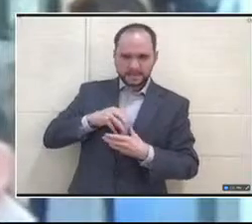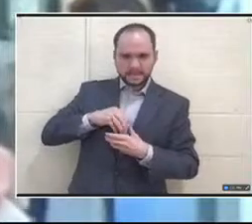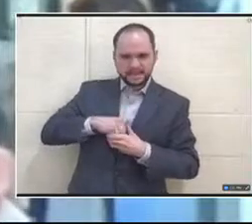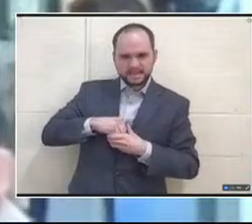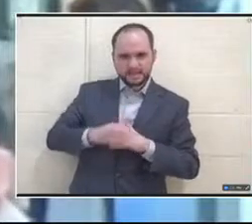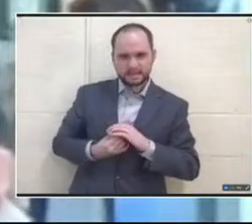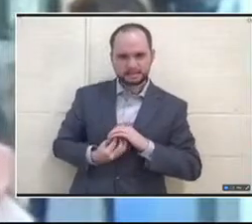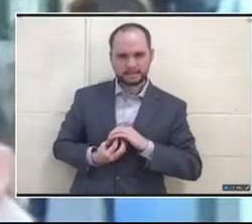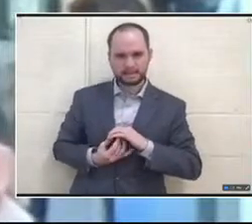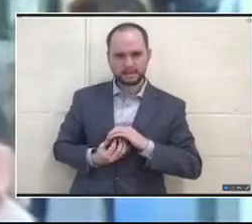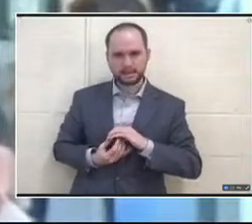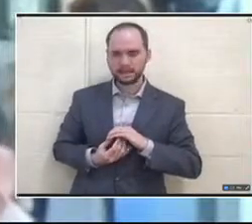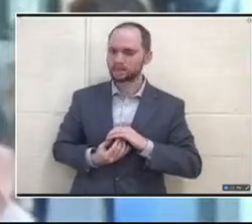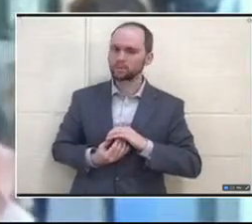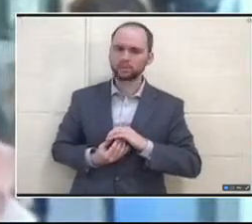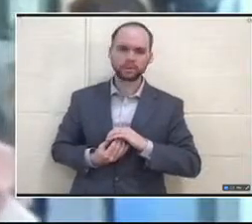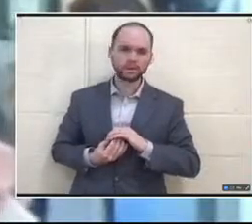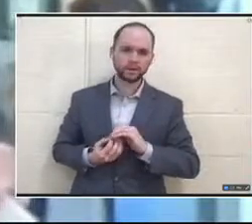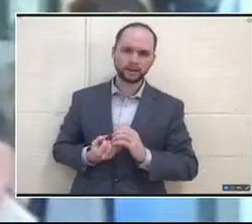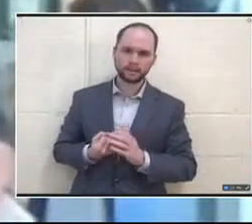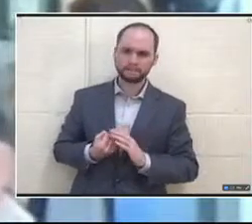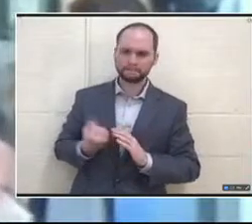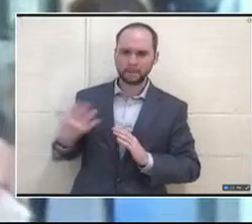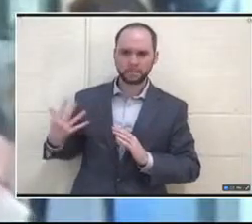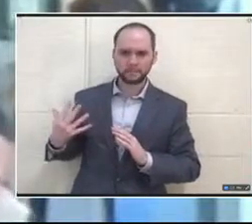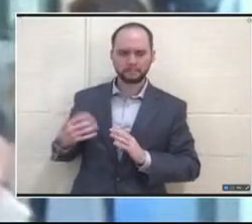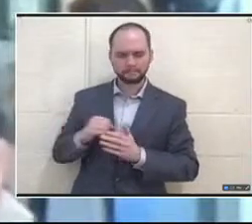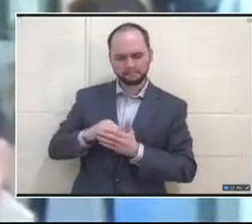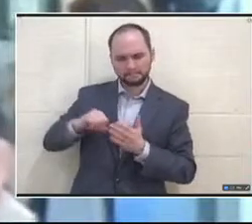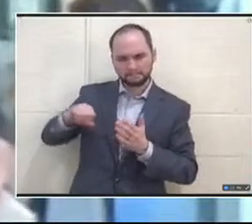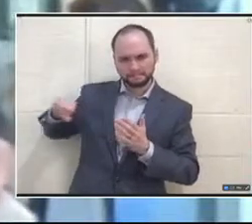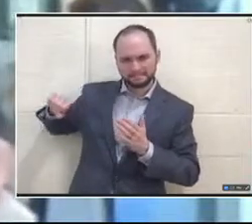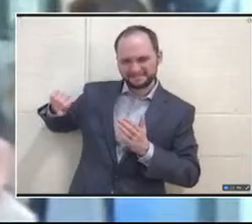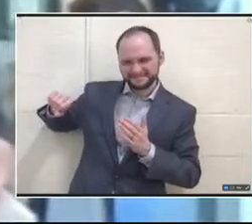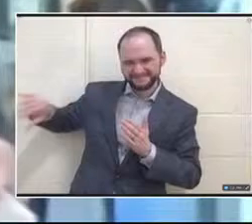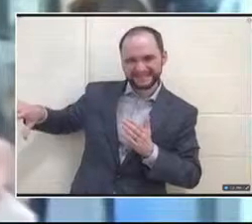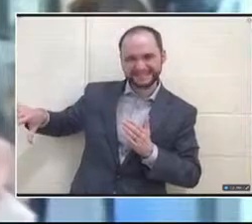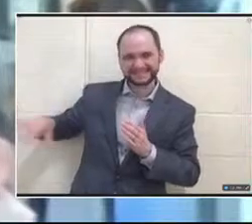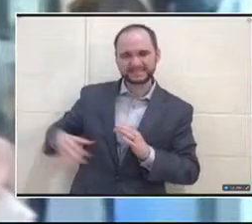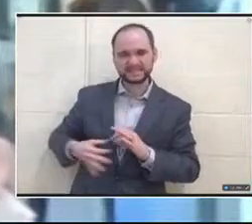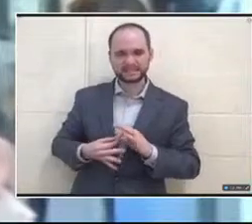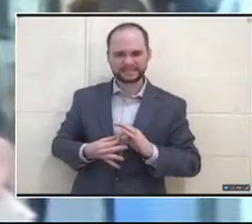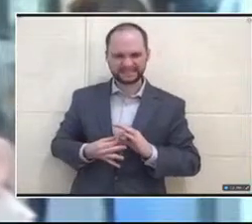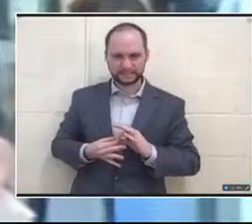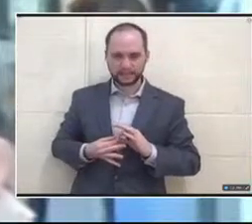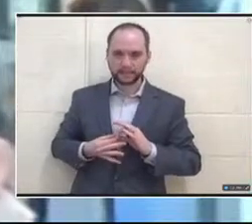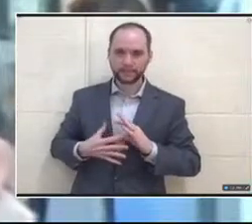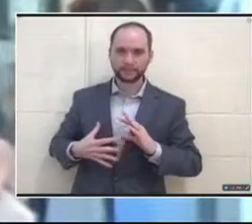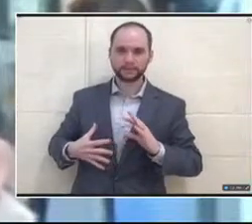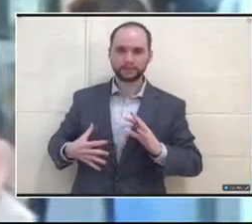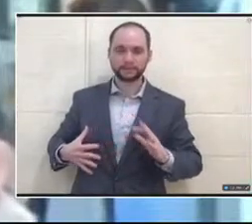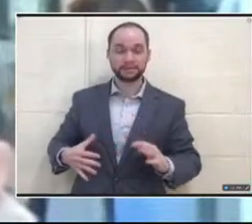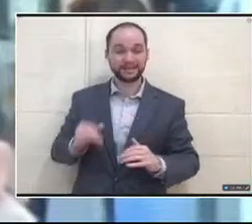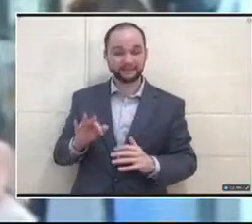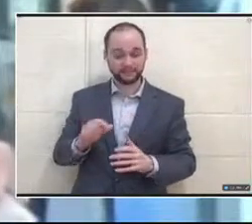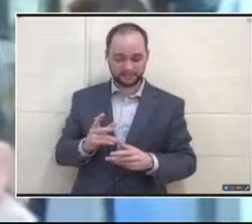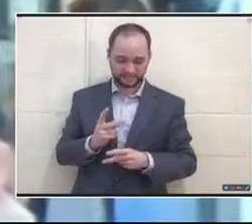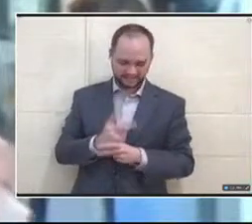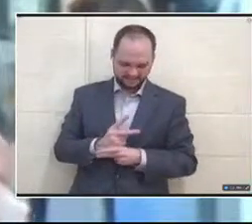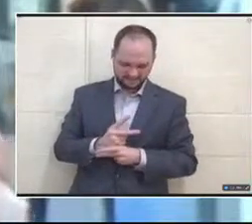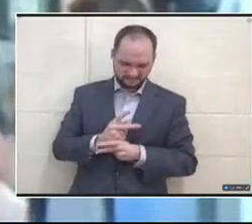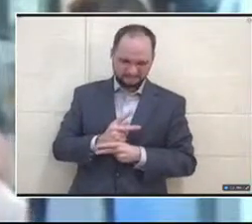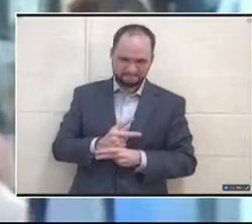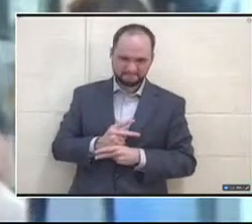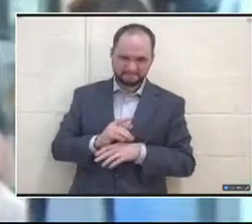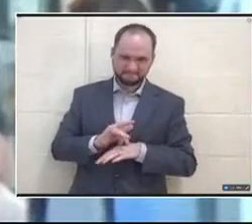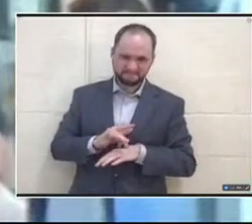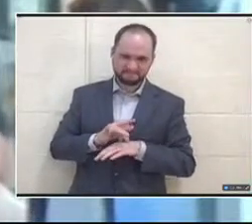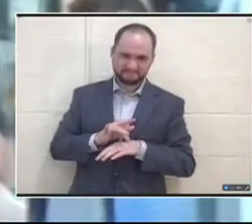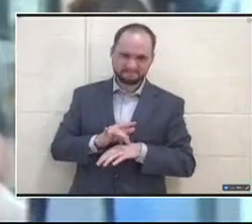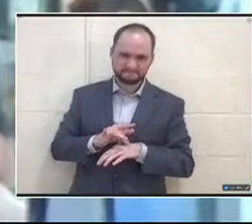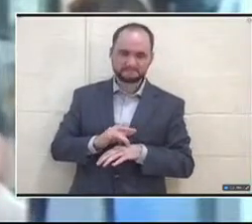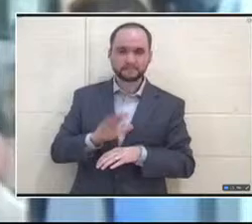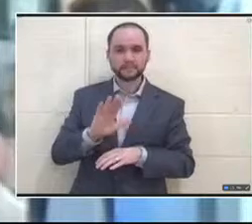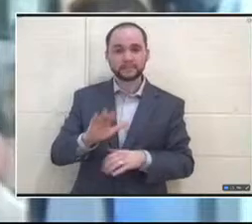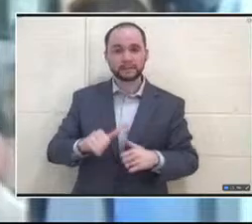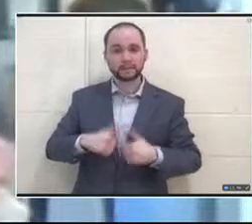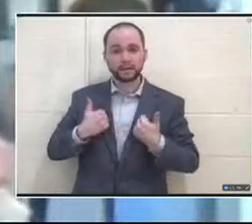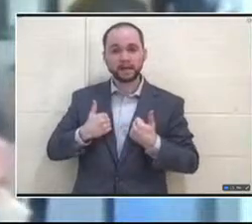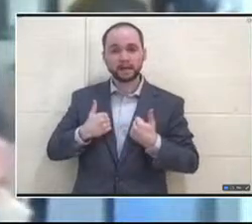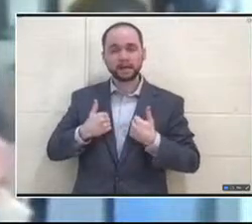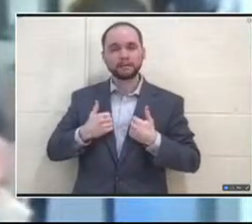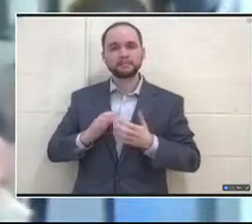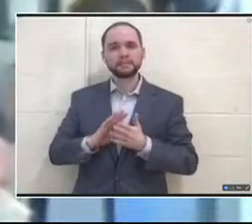hate and anger in your heart you could not live a full and fulfilled life. So I forgave the DAR in